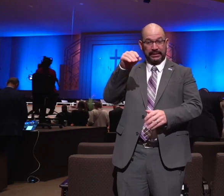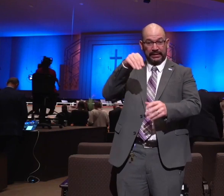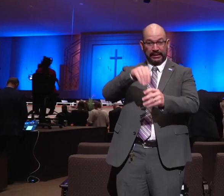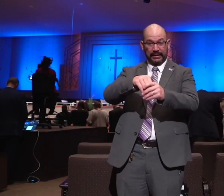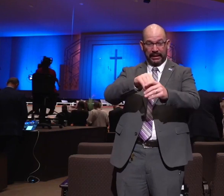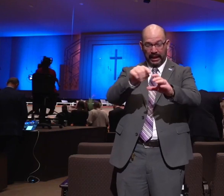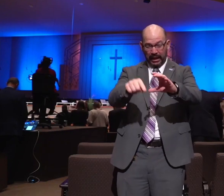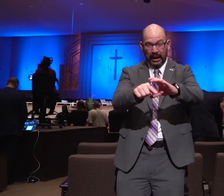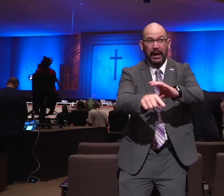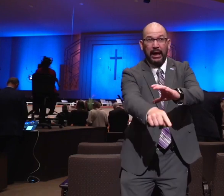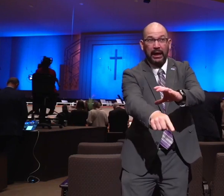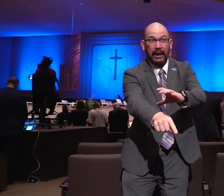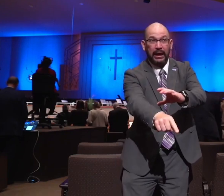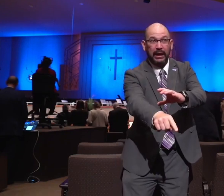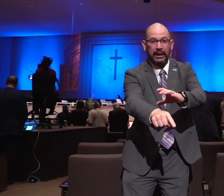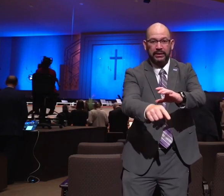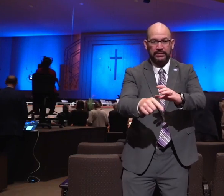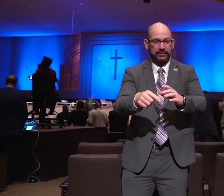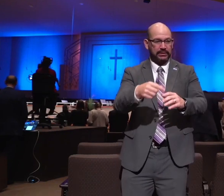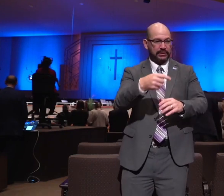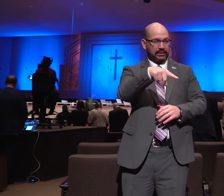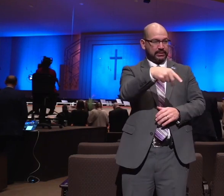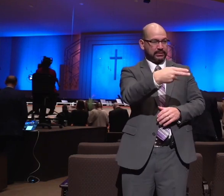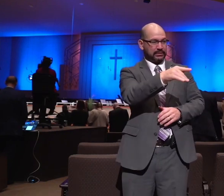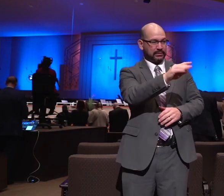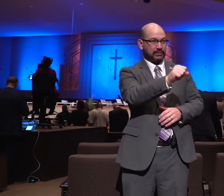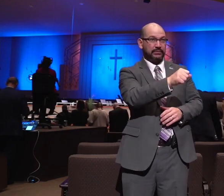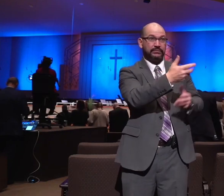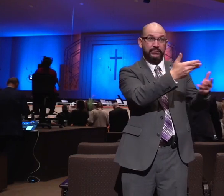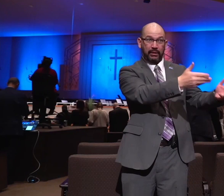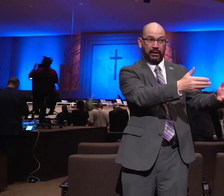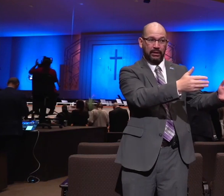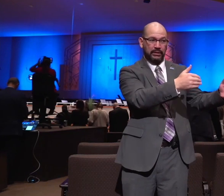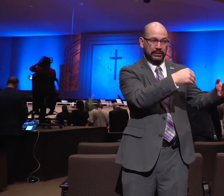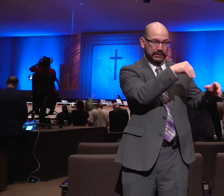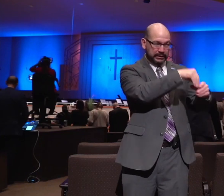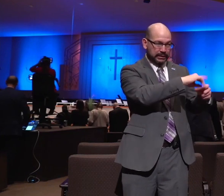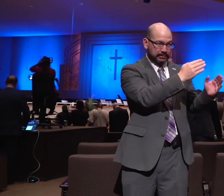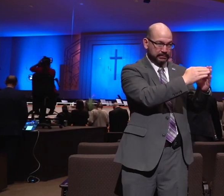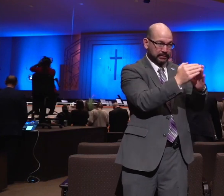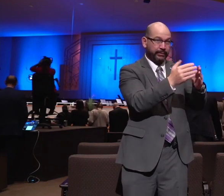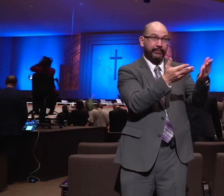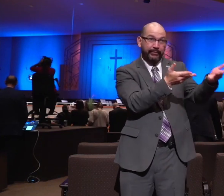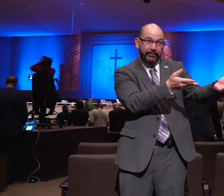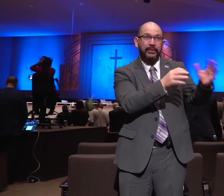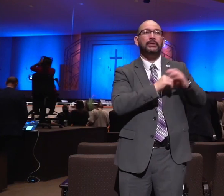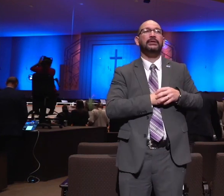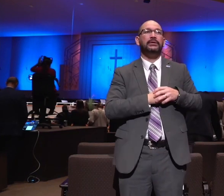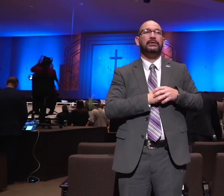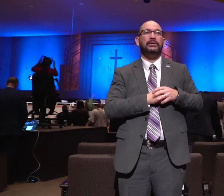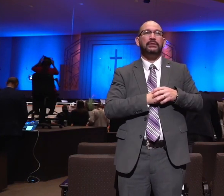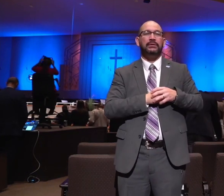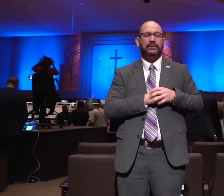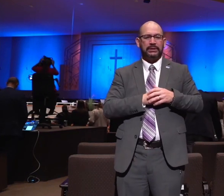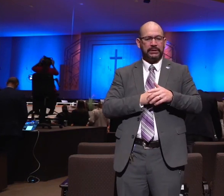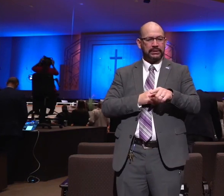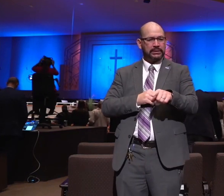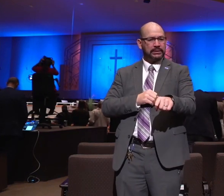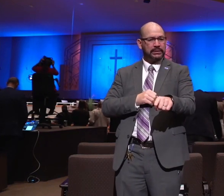and the garrison of the Philistines was then in Bethlehem